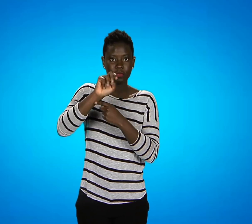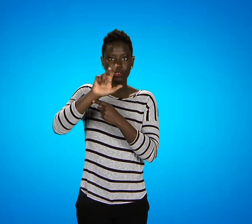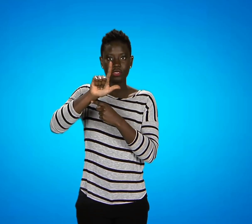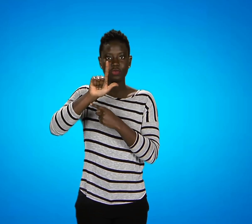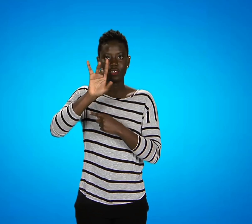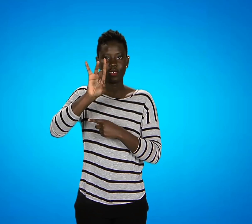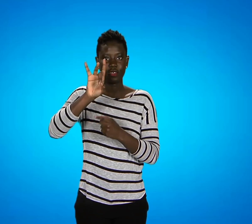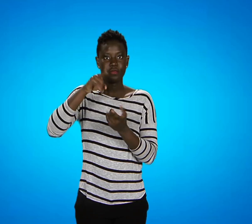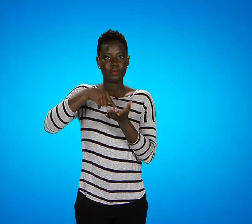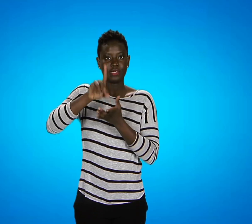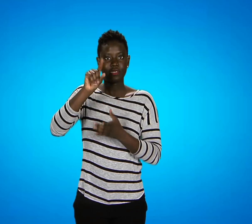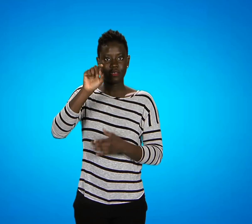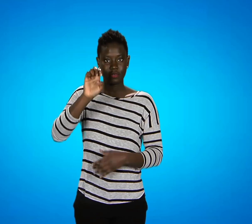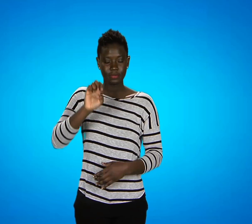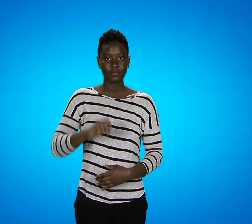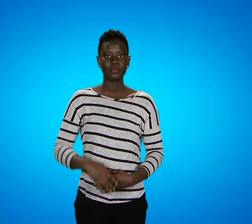starting on the March 28th pay date.